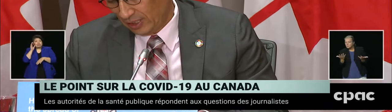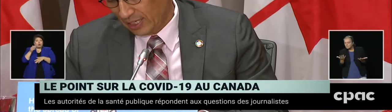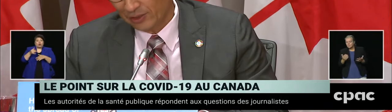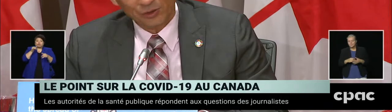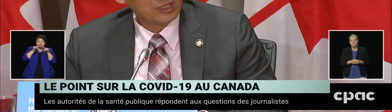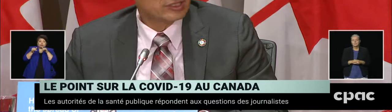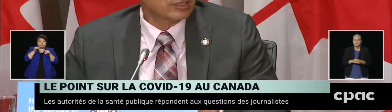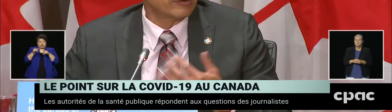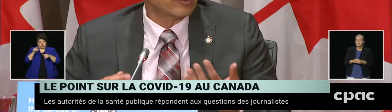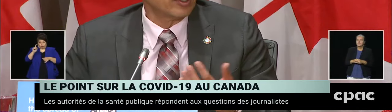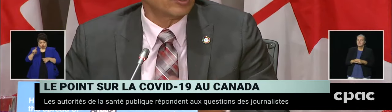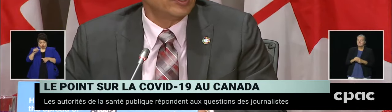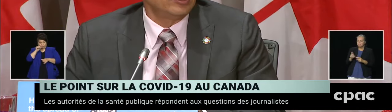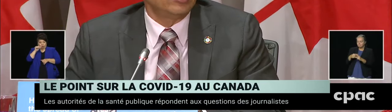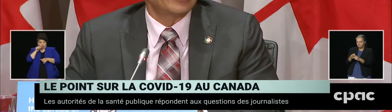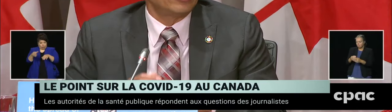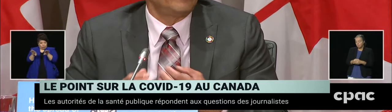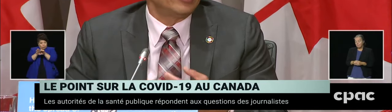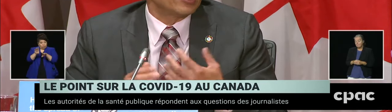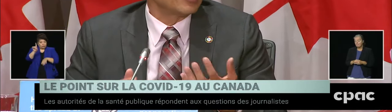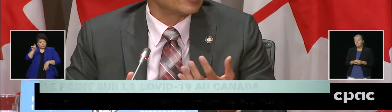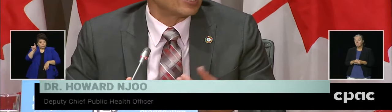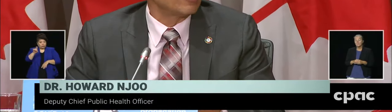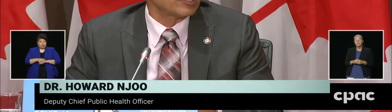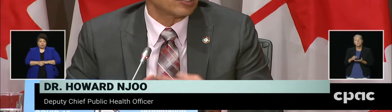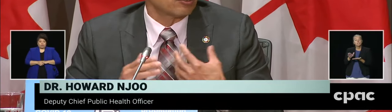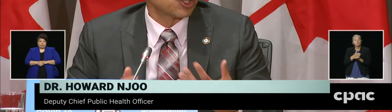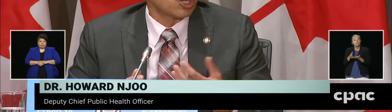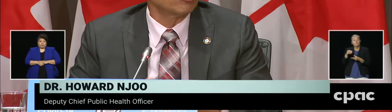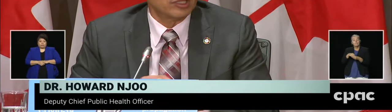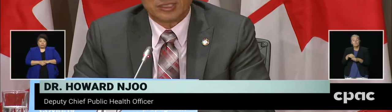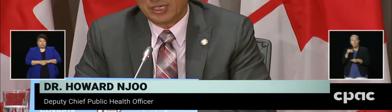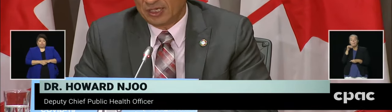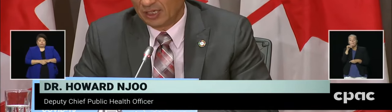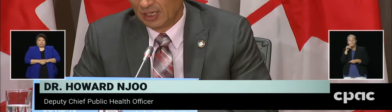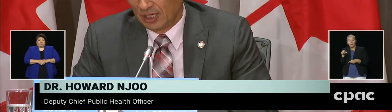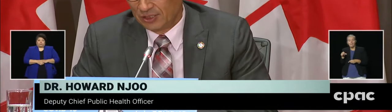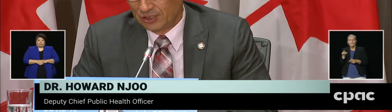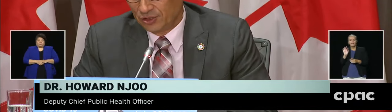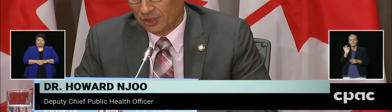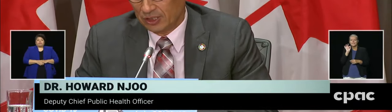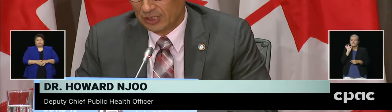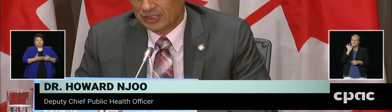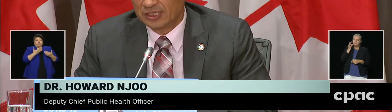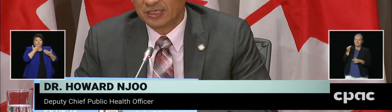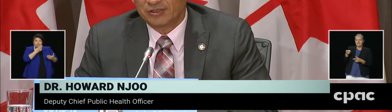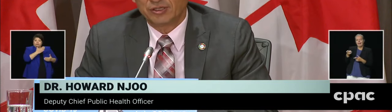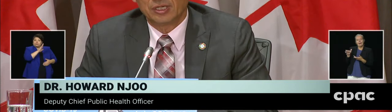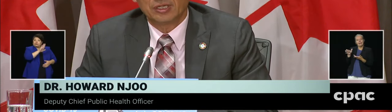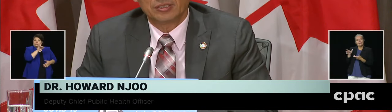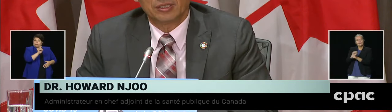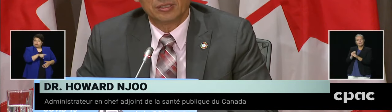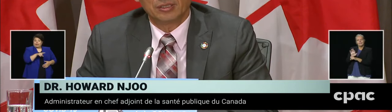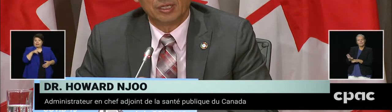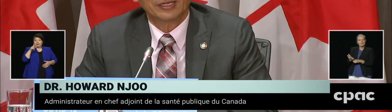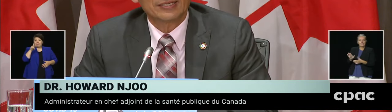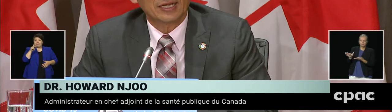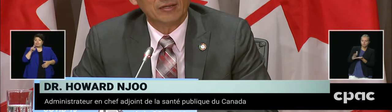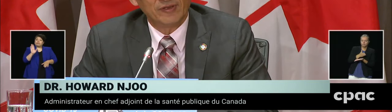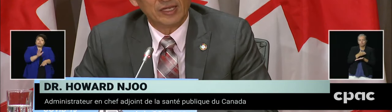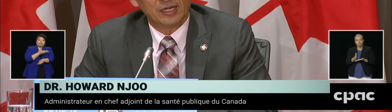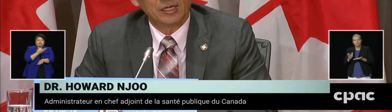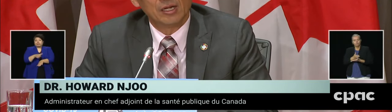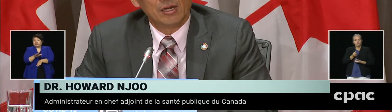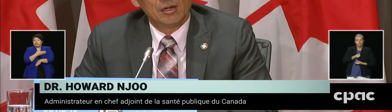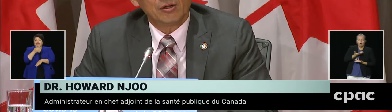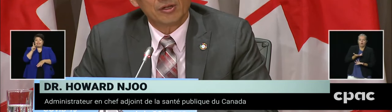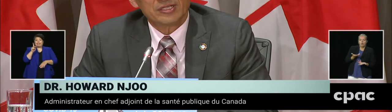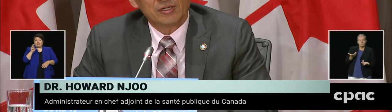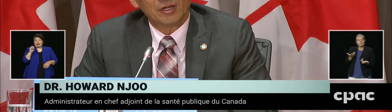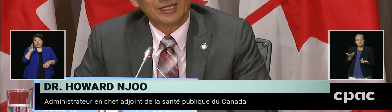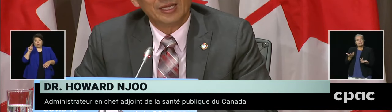MUSIC, SHOULD THEY STAY OPEN?